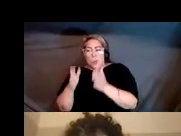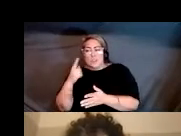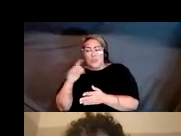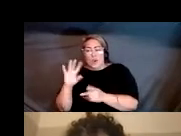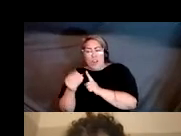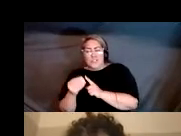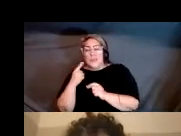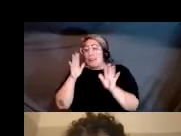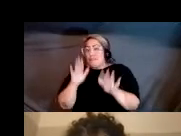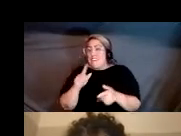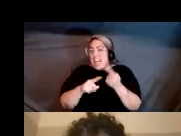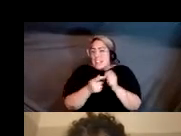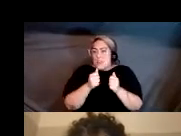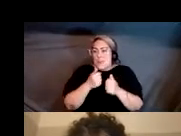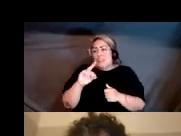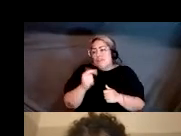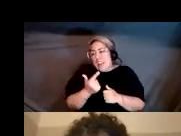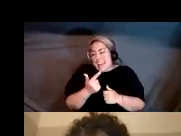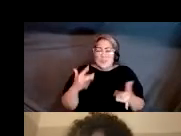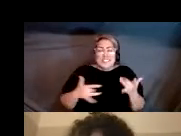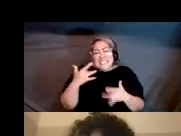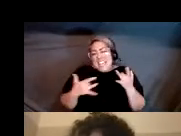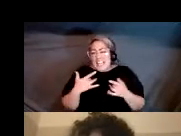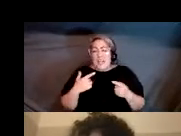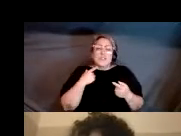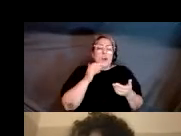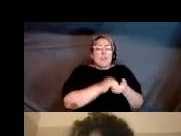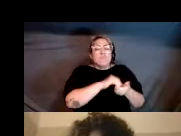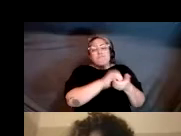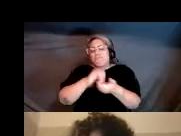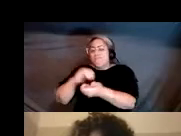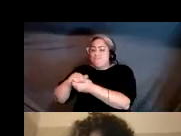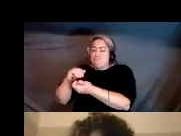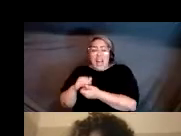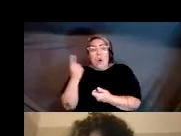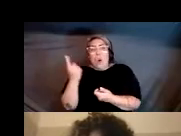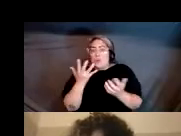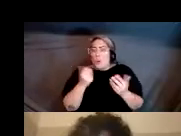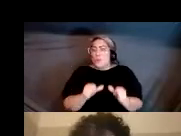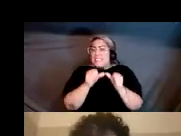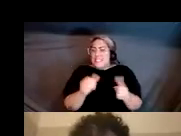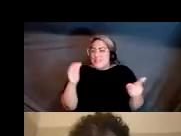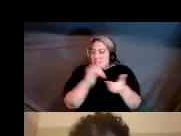and we are really excited and looking to partner and deepen those coalitions. So that the